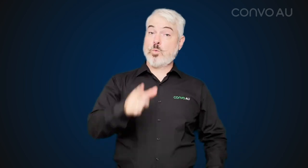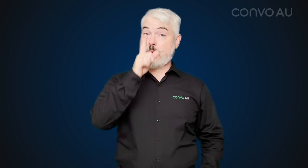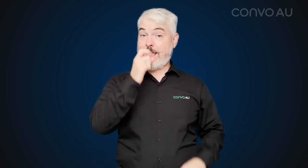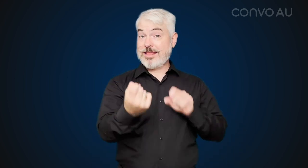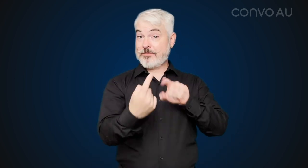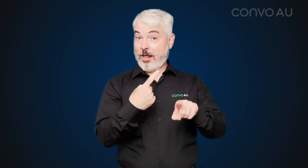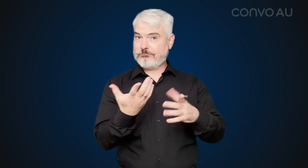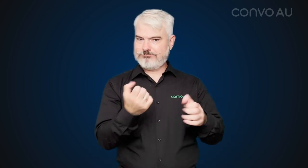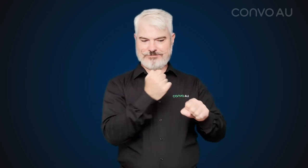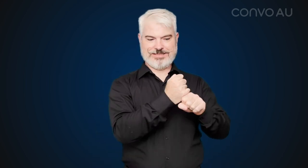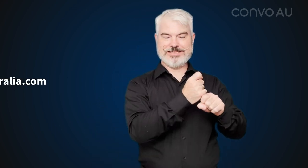Or just send an email to